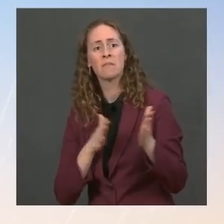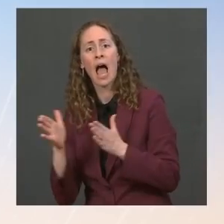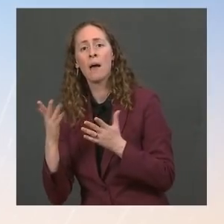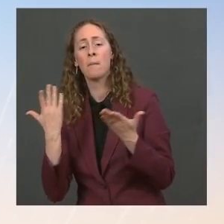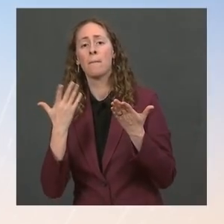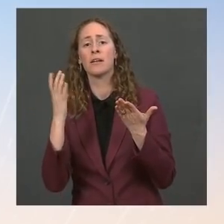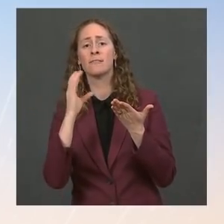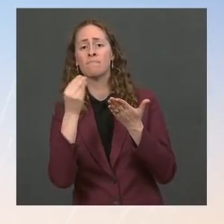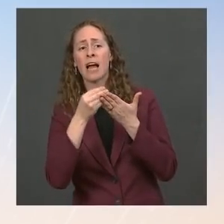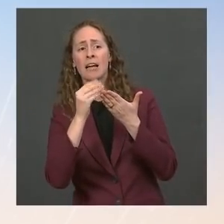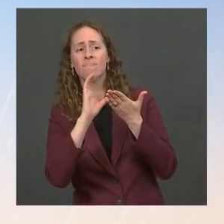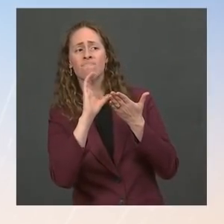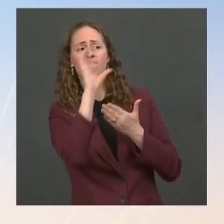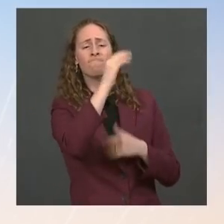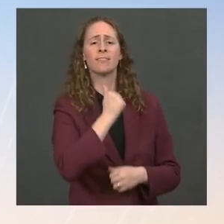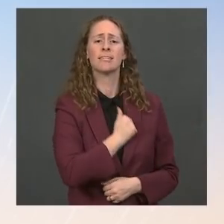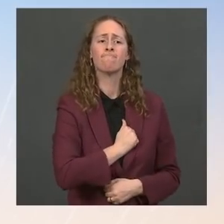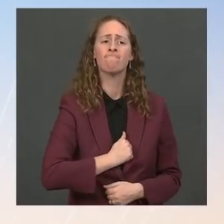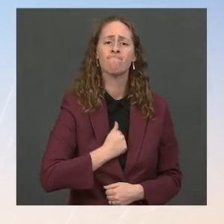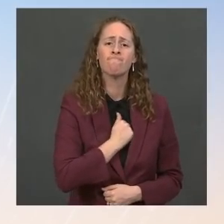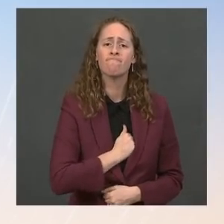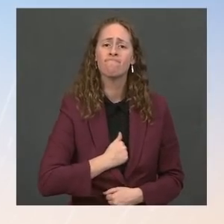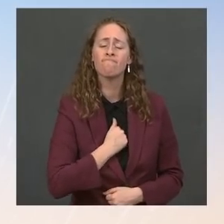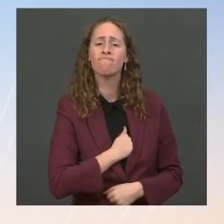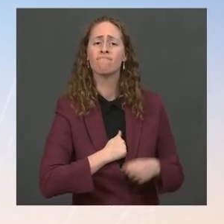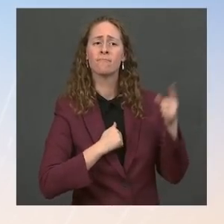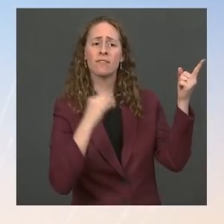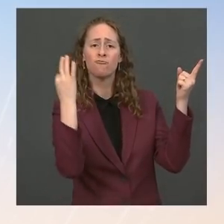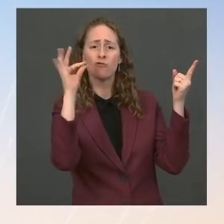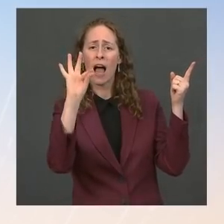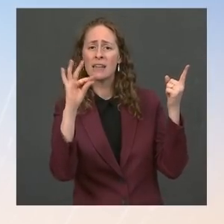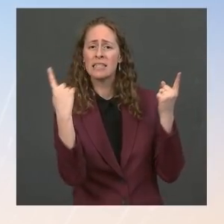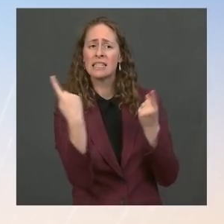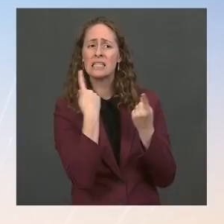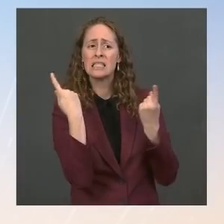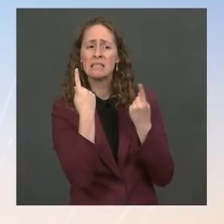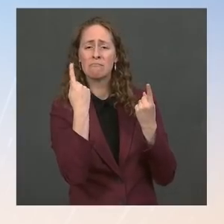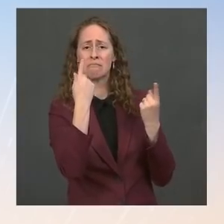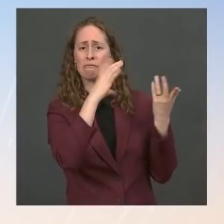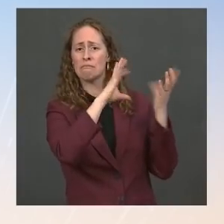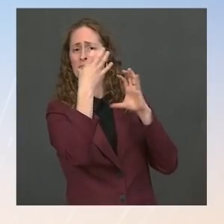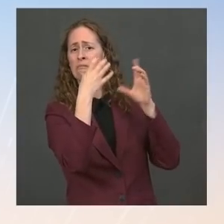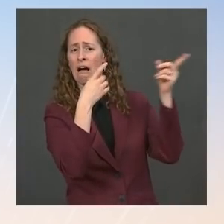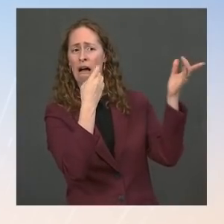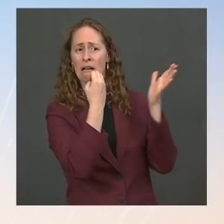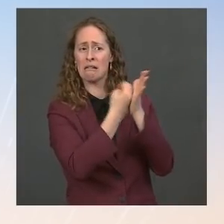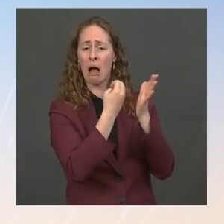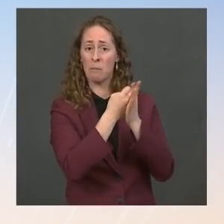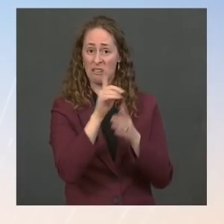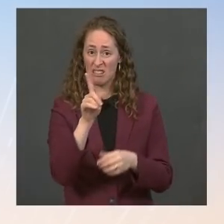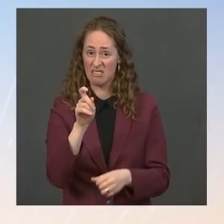No offer in the works to make up for some of the economic damage? Ms Psaki: The real focus of the meeting --